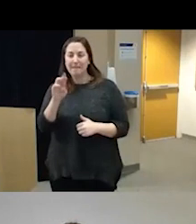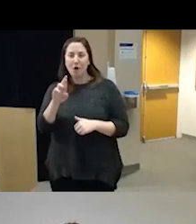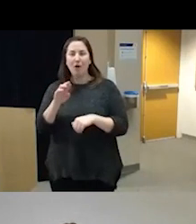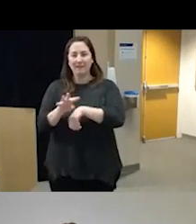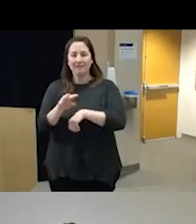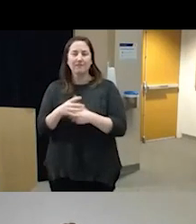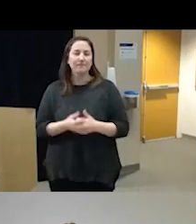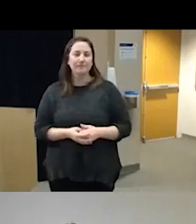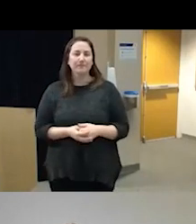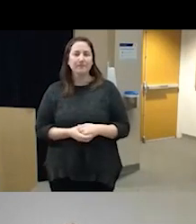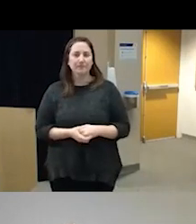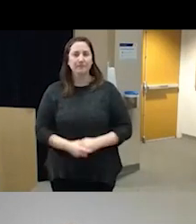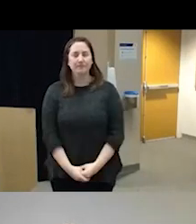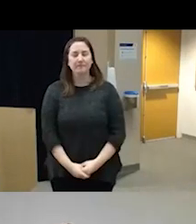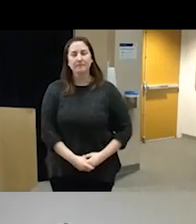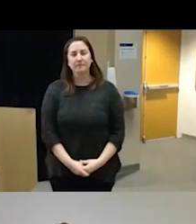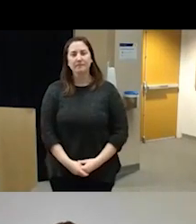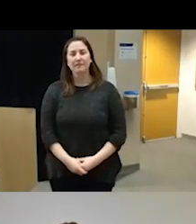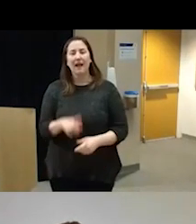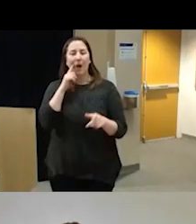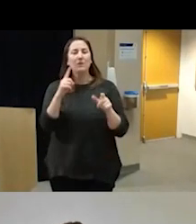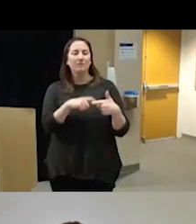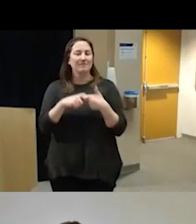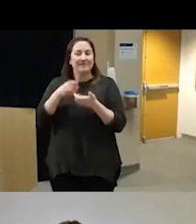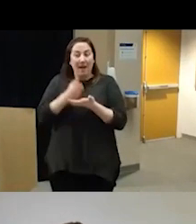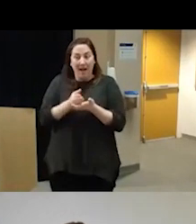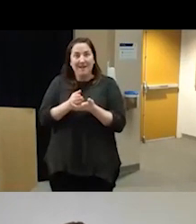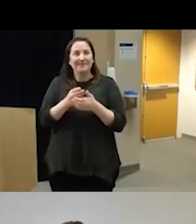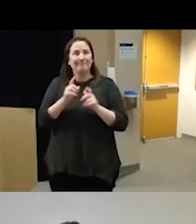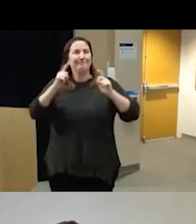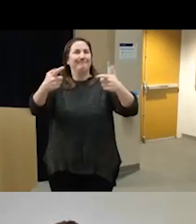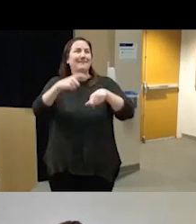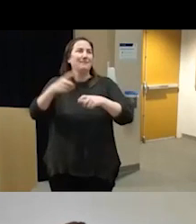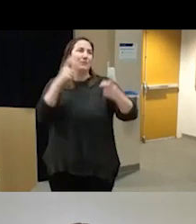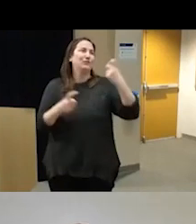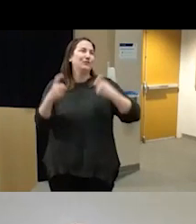So let me stop here to give us time for questions people with severe